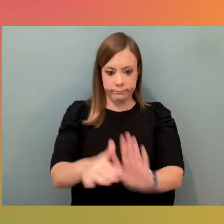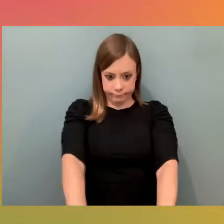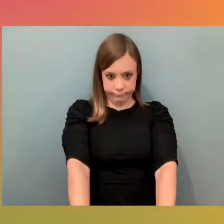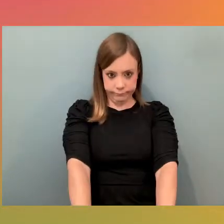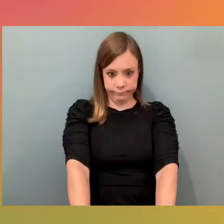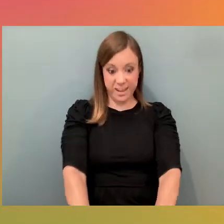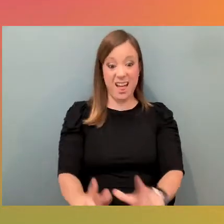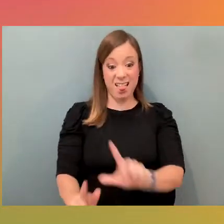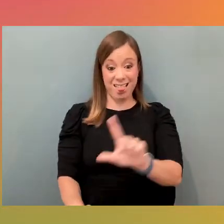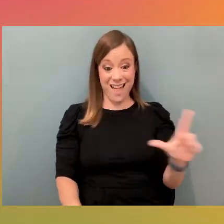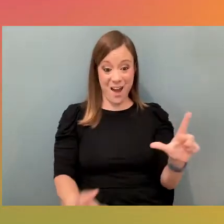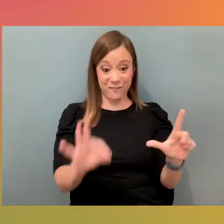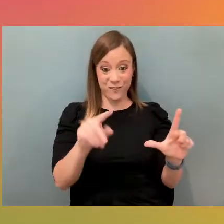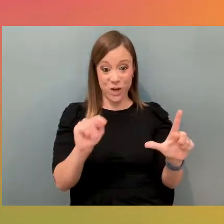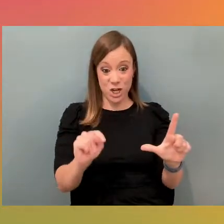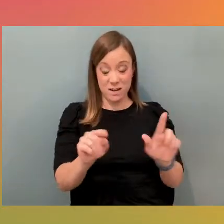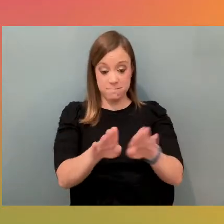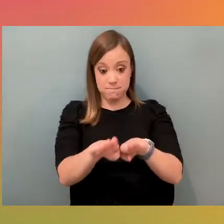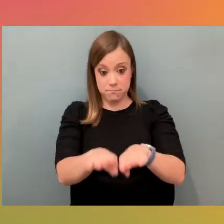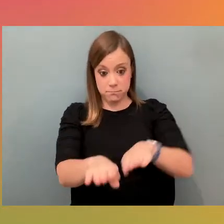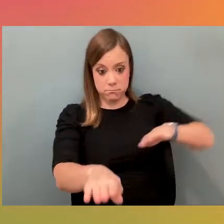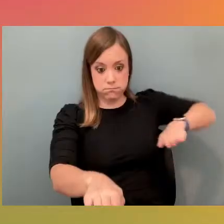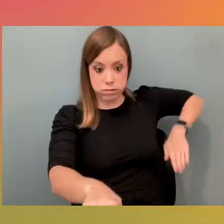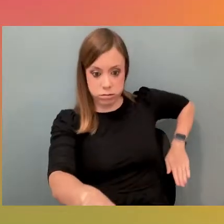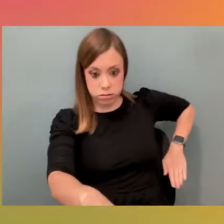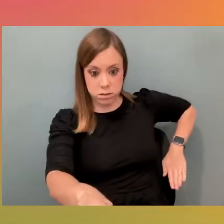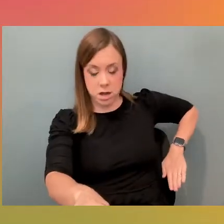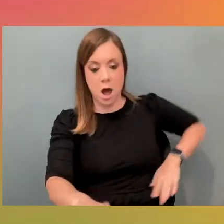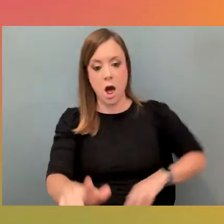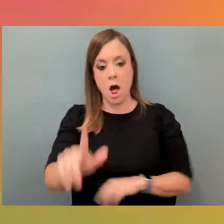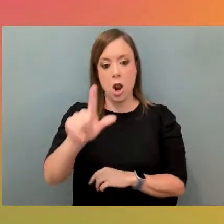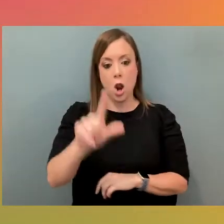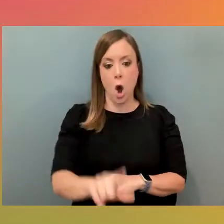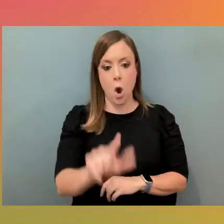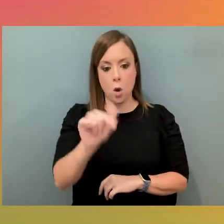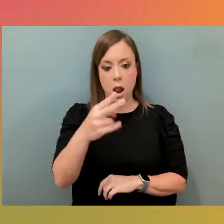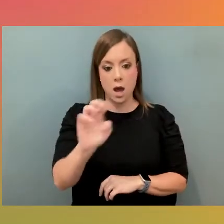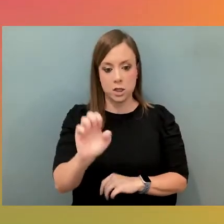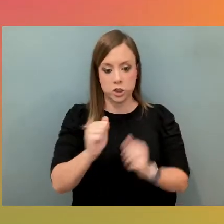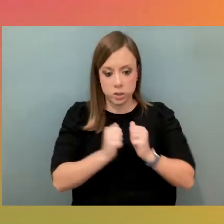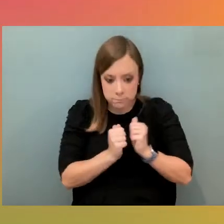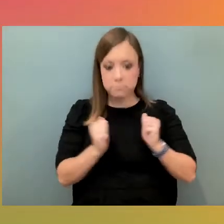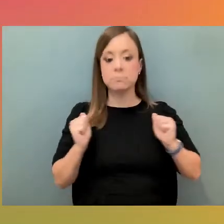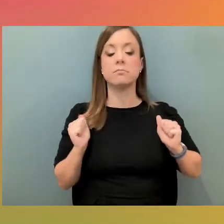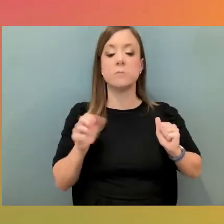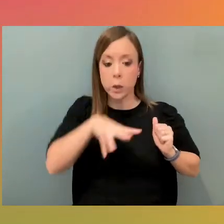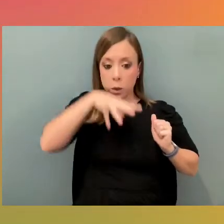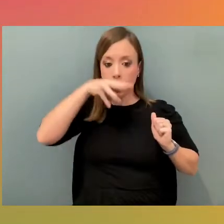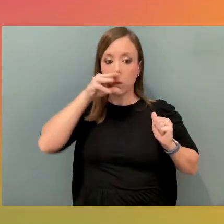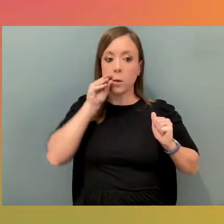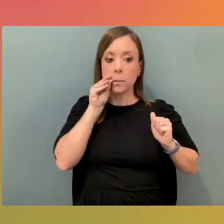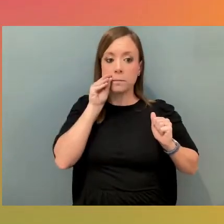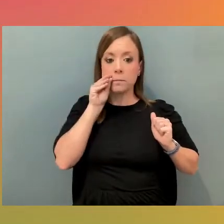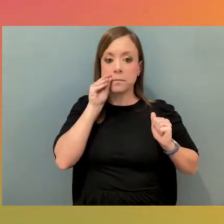BREATH IN AND RISE. EXHALE FOLD RIGHT BACK FORWARD INTO YOUR LEGS. STEP THE LEFT FOOT ALL THE WAY